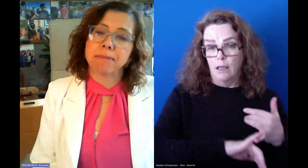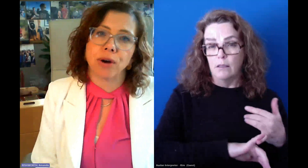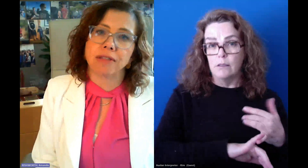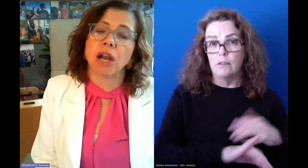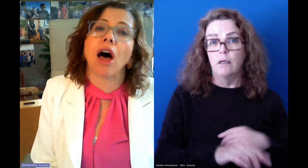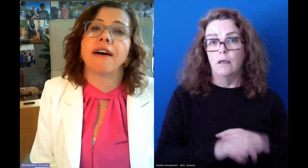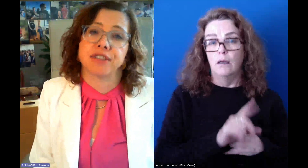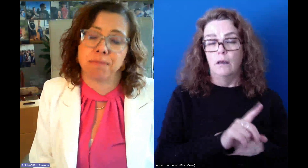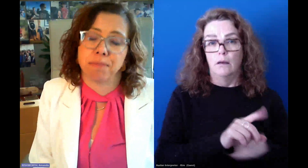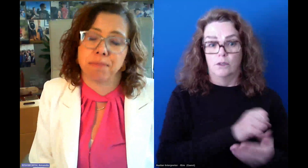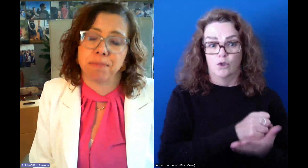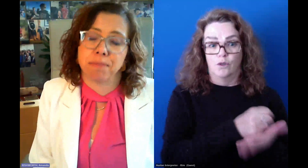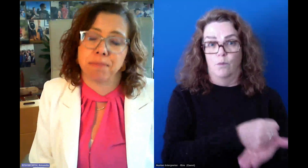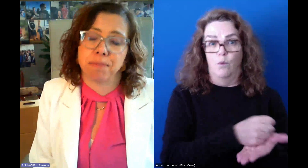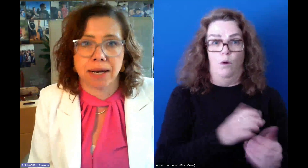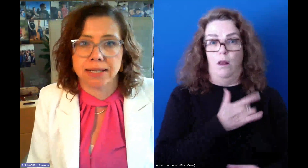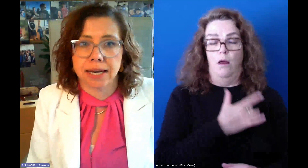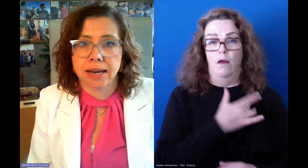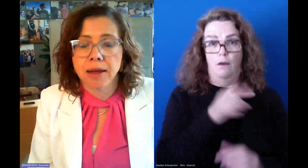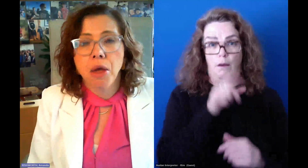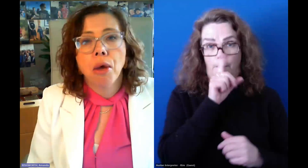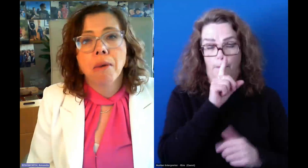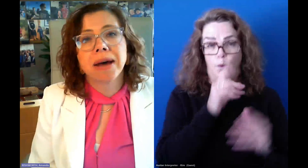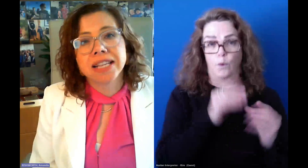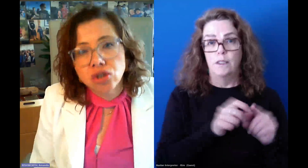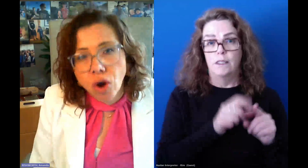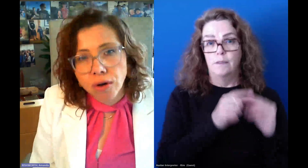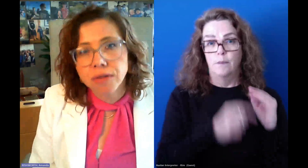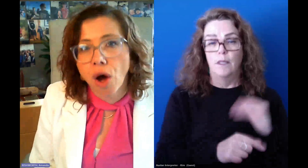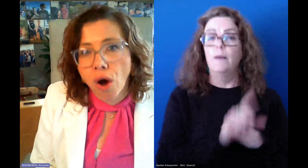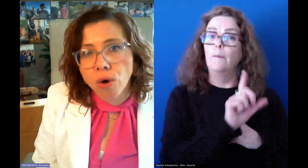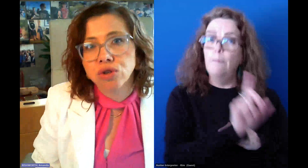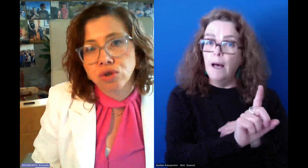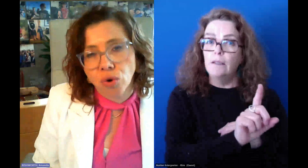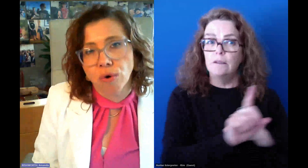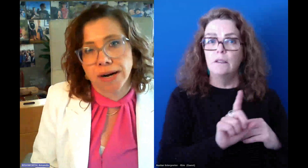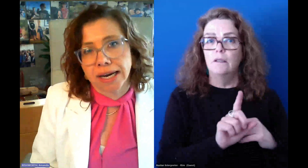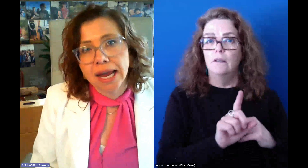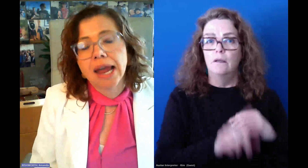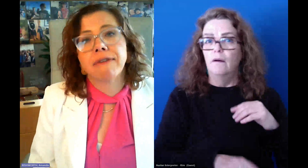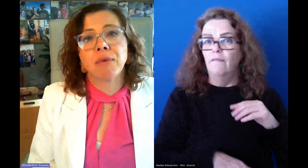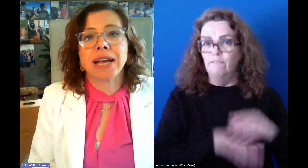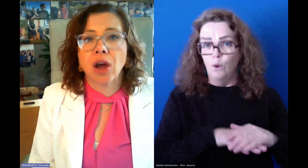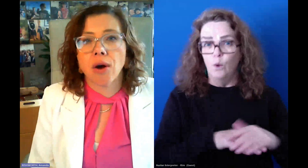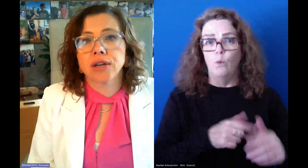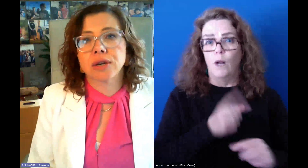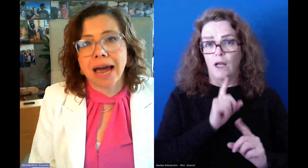supporting the lives of people with disability but it's not the whole story if we're going to